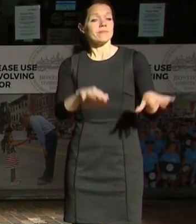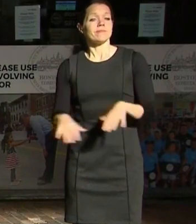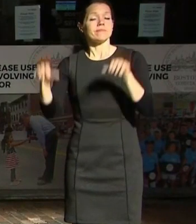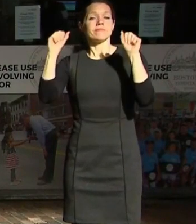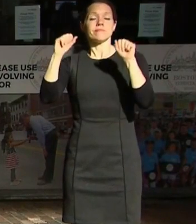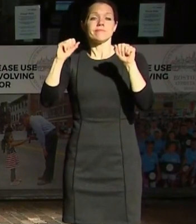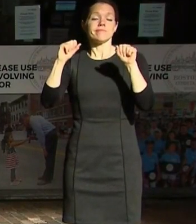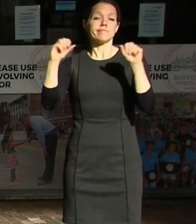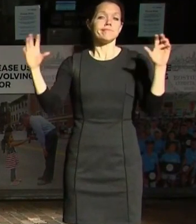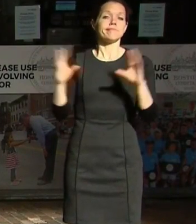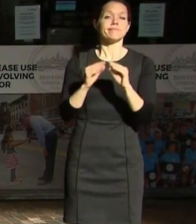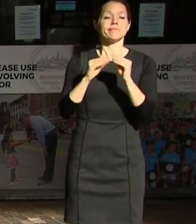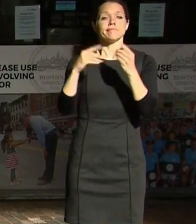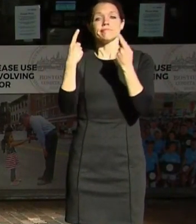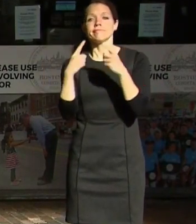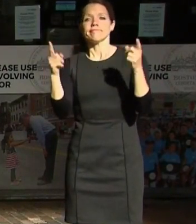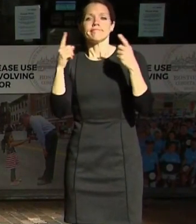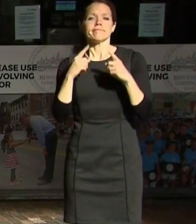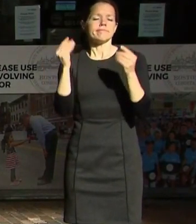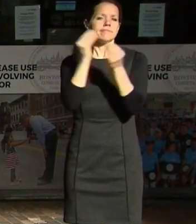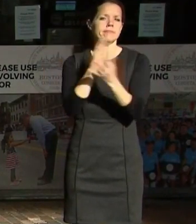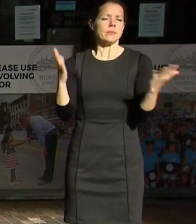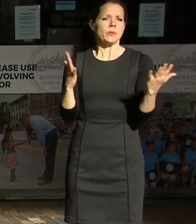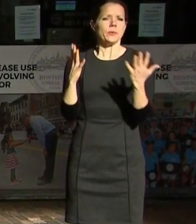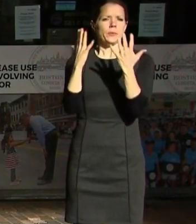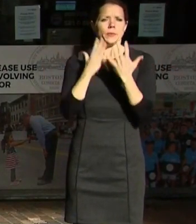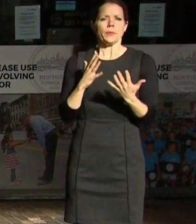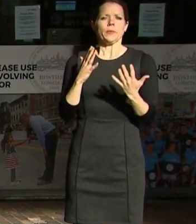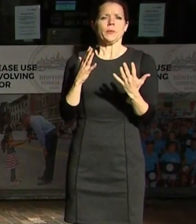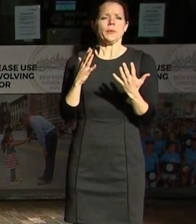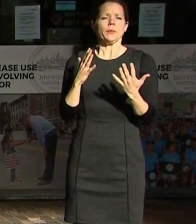JAMAICA PLAIN. IT IS WITH A HEAVY HEART THAT